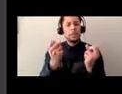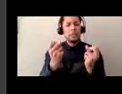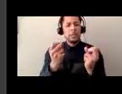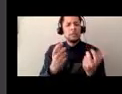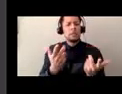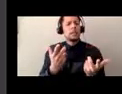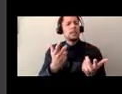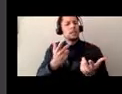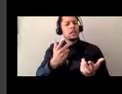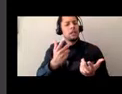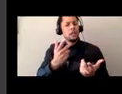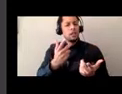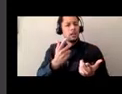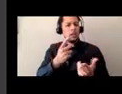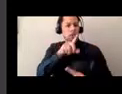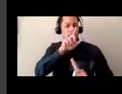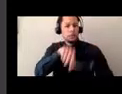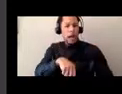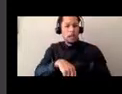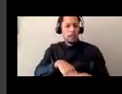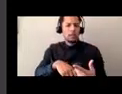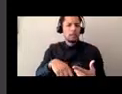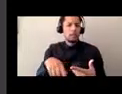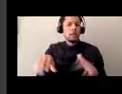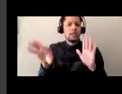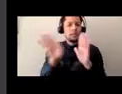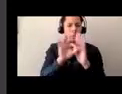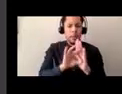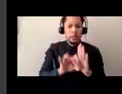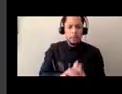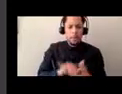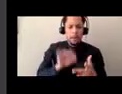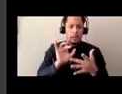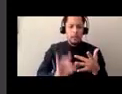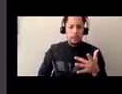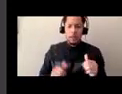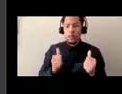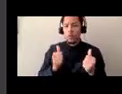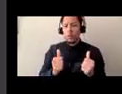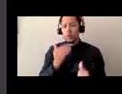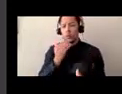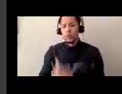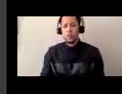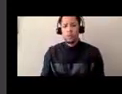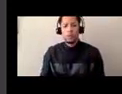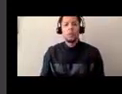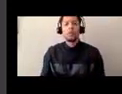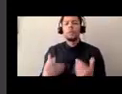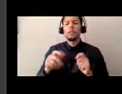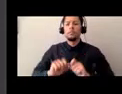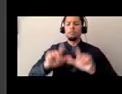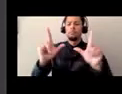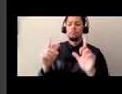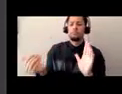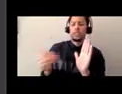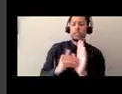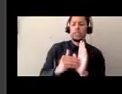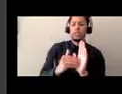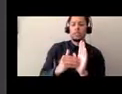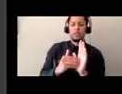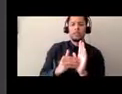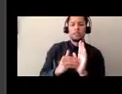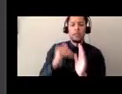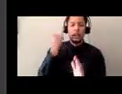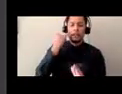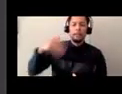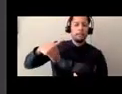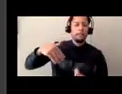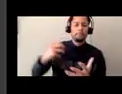Let me relaunch again if you did not get a chance to participate.